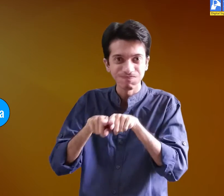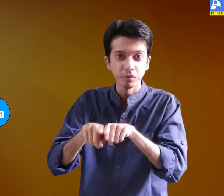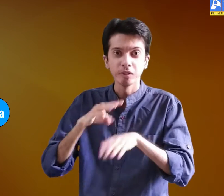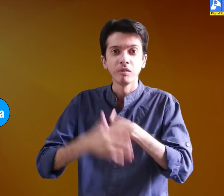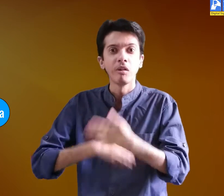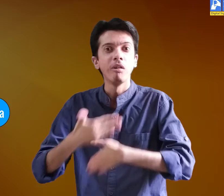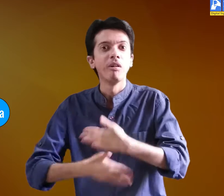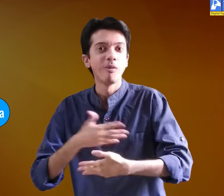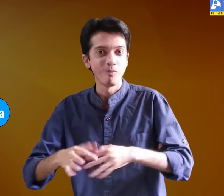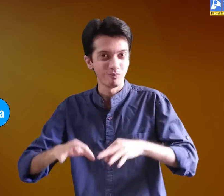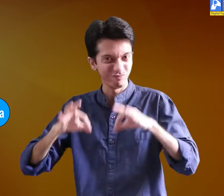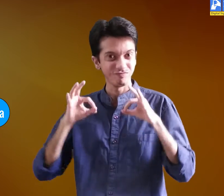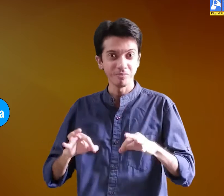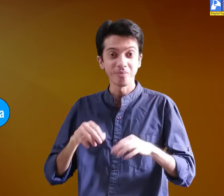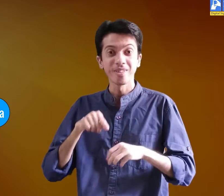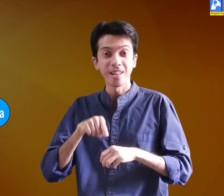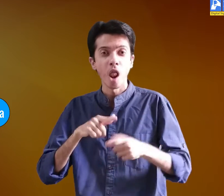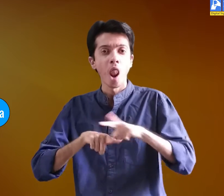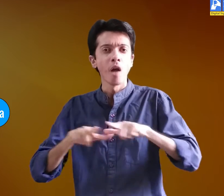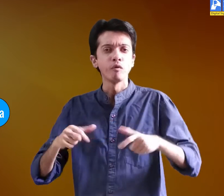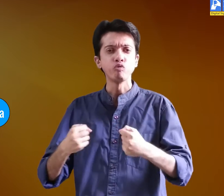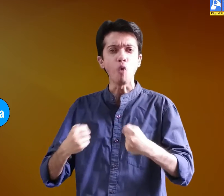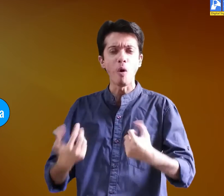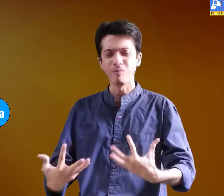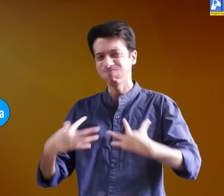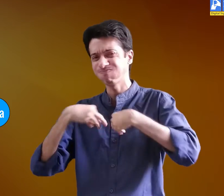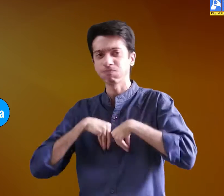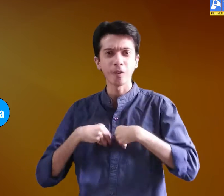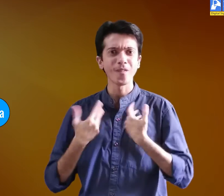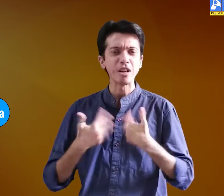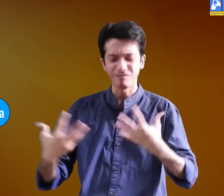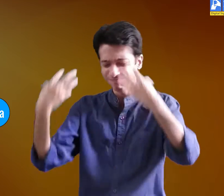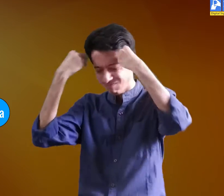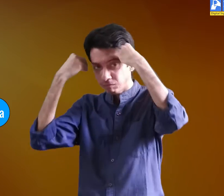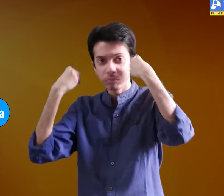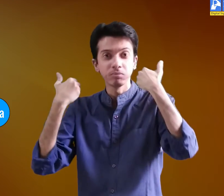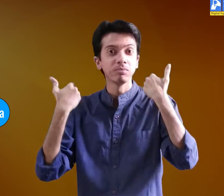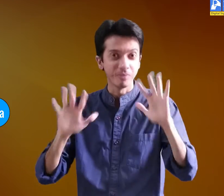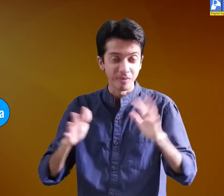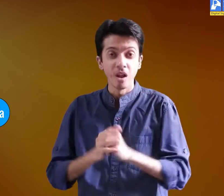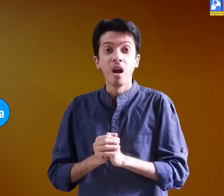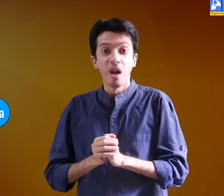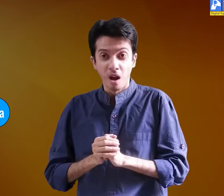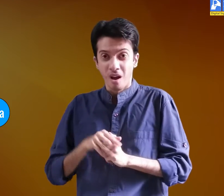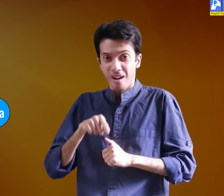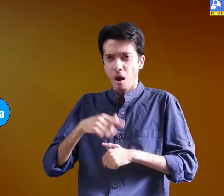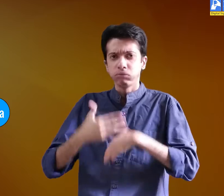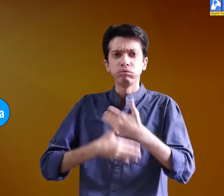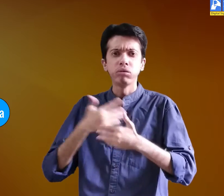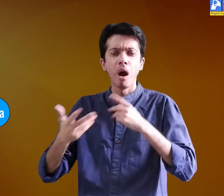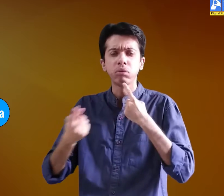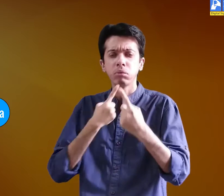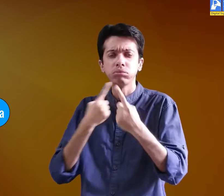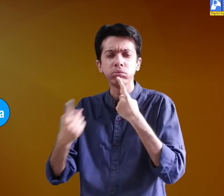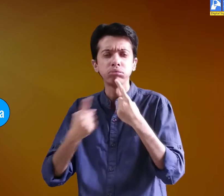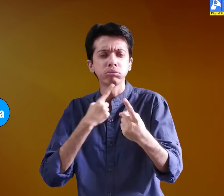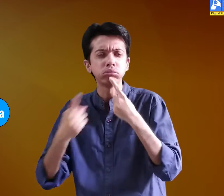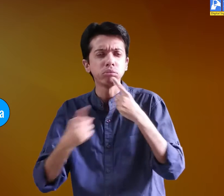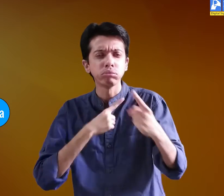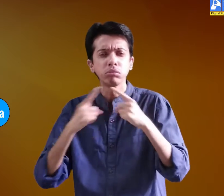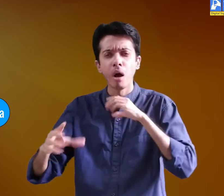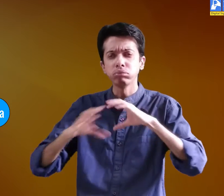help a child to identify the faces and voice. When children acquire language in their early childhood